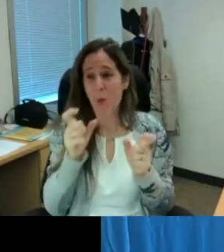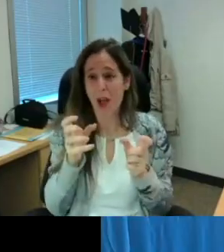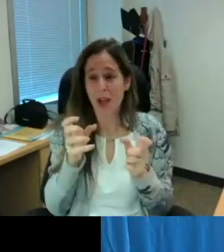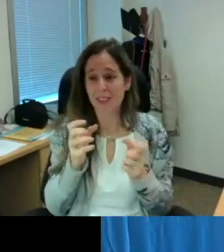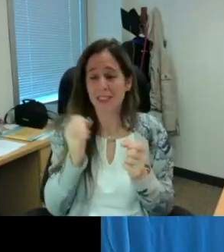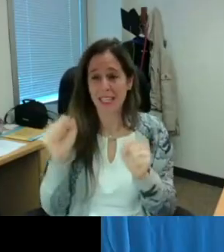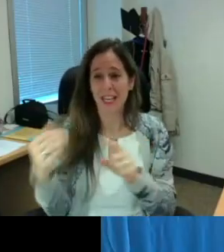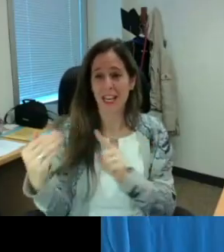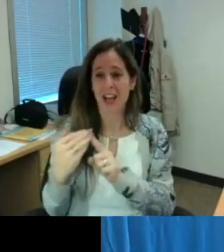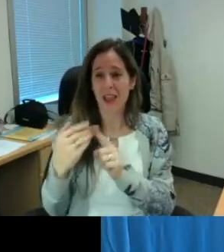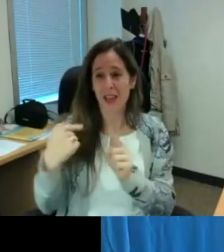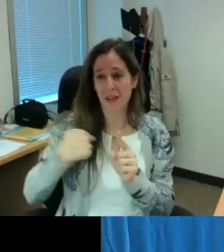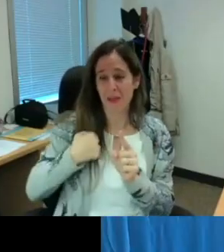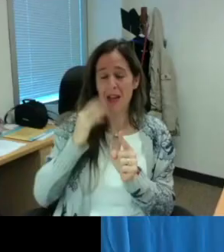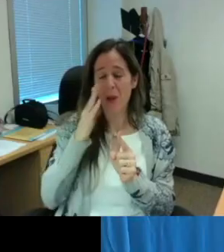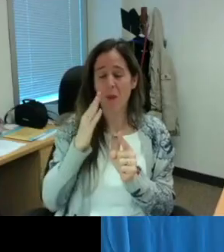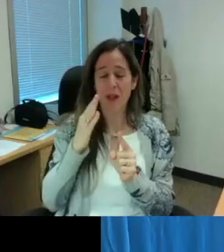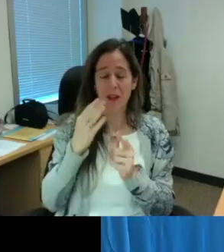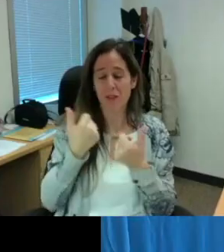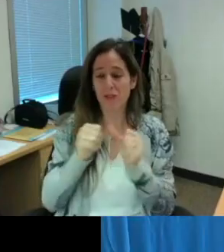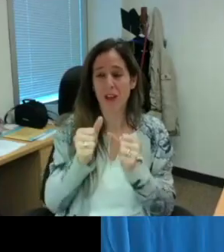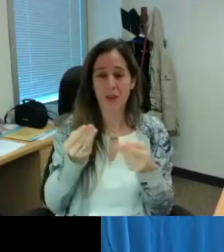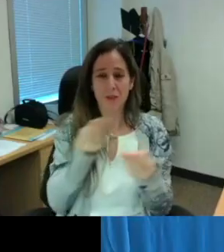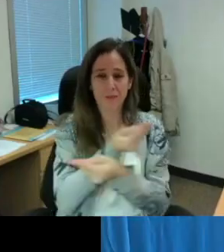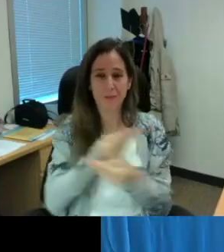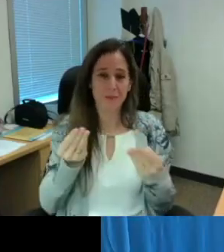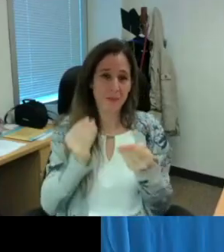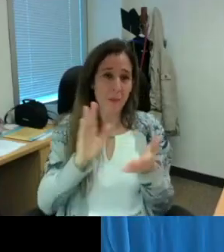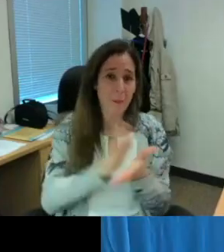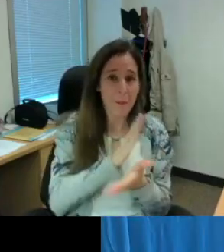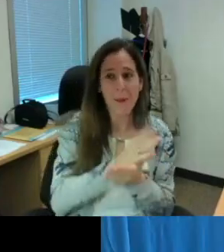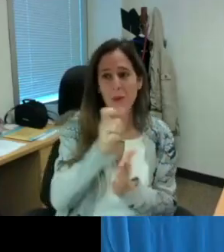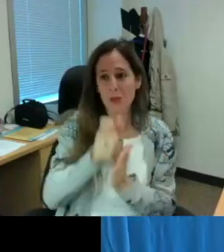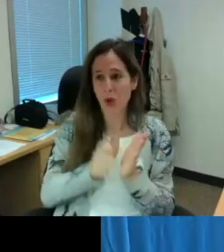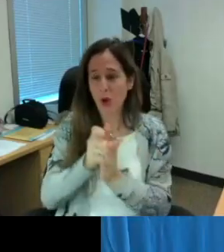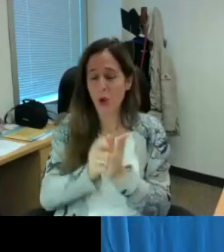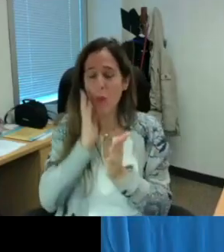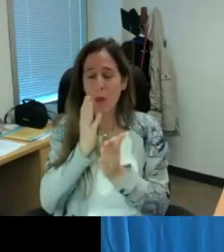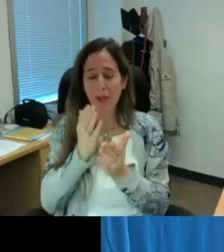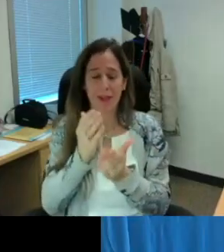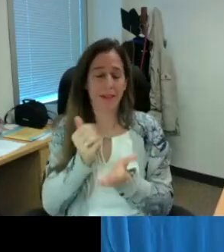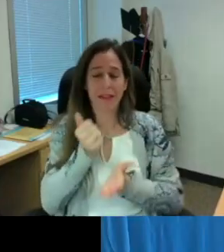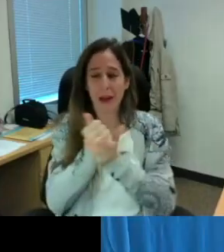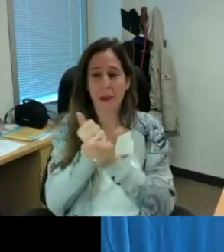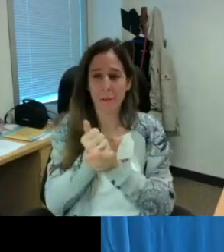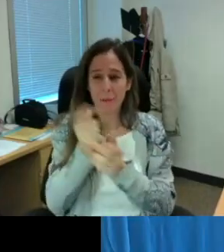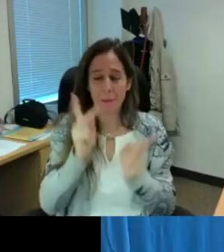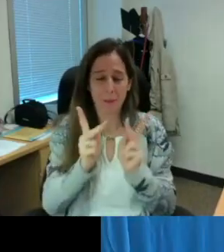out here and if anybody would like they can get in touch with me and I will try to make